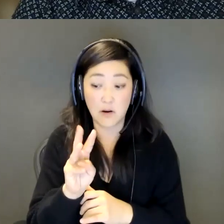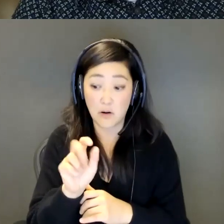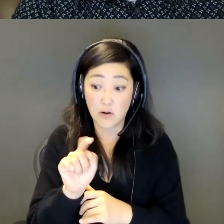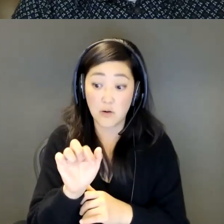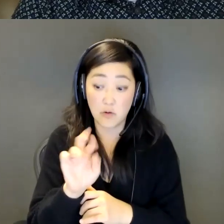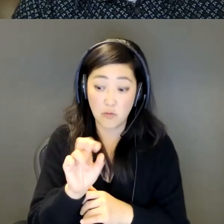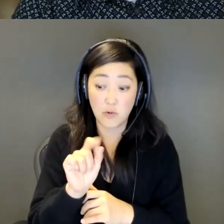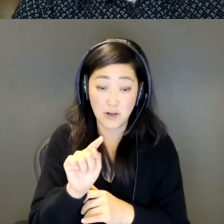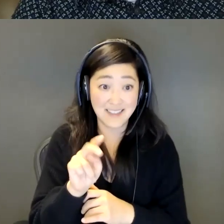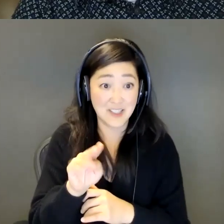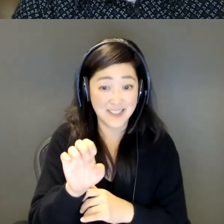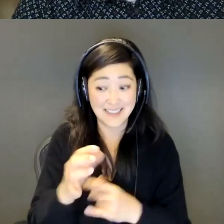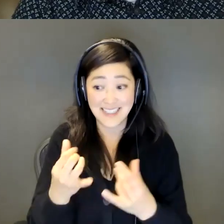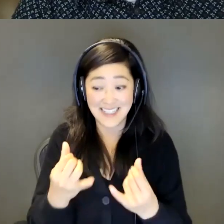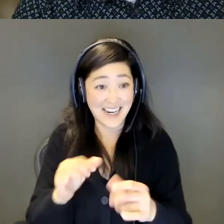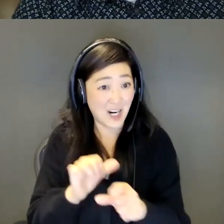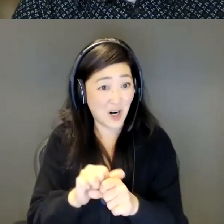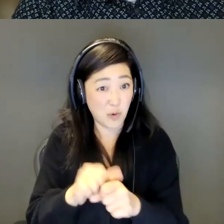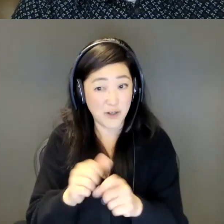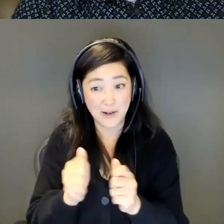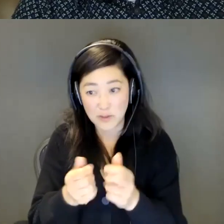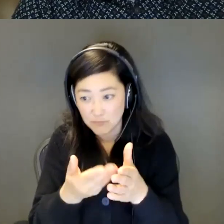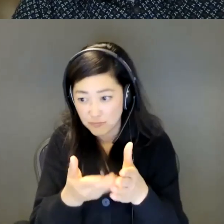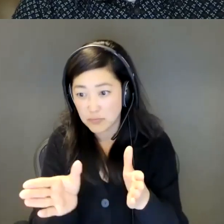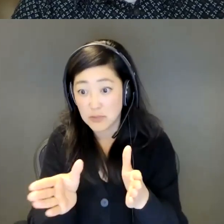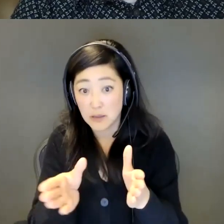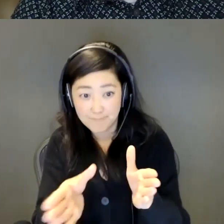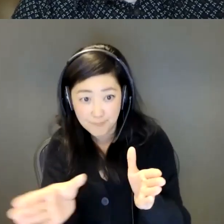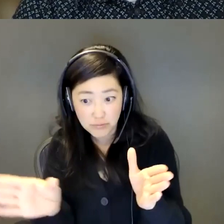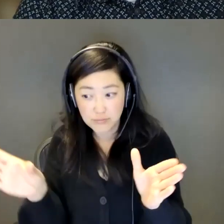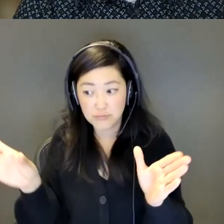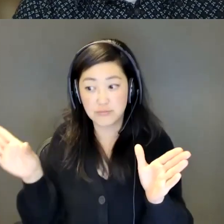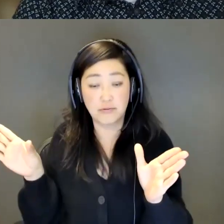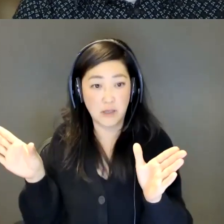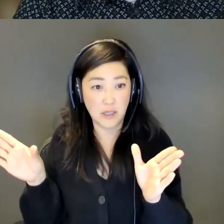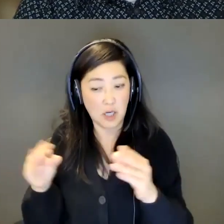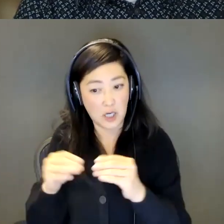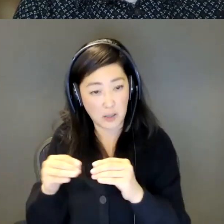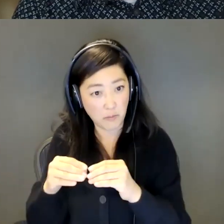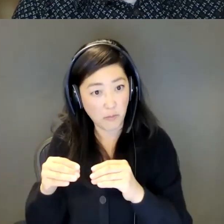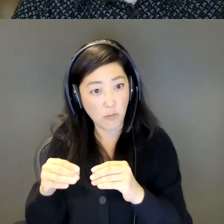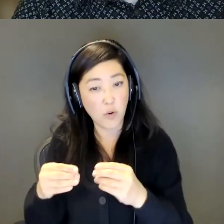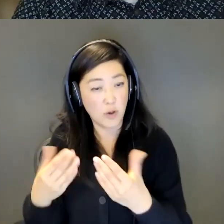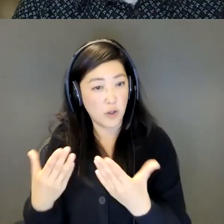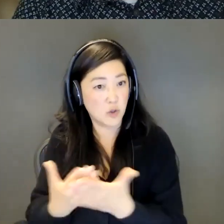broader set of colleagues across a broader set of retail brands in order to take this forward. And